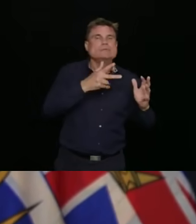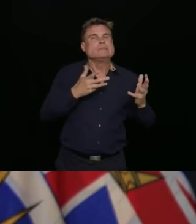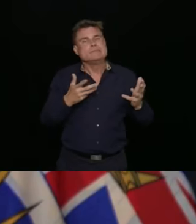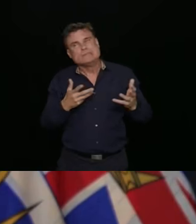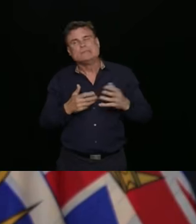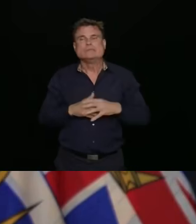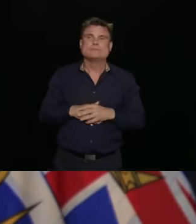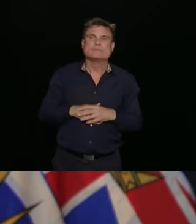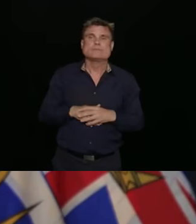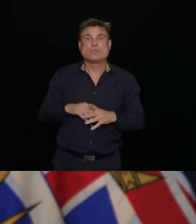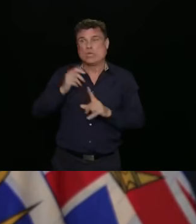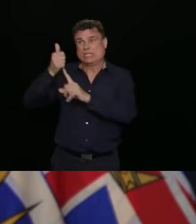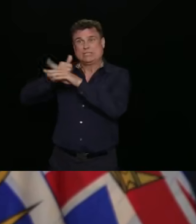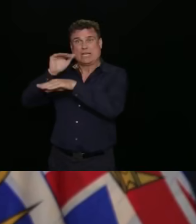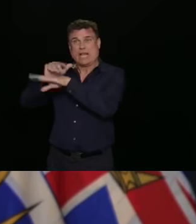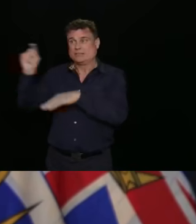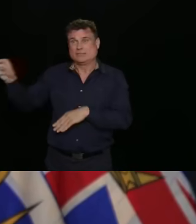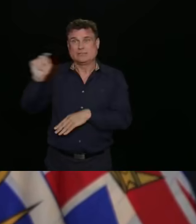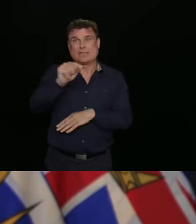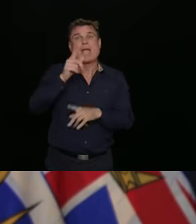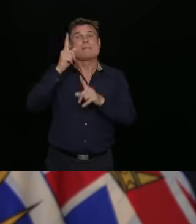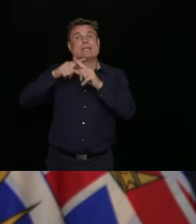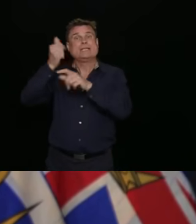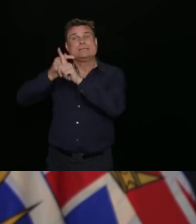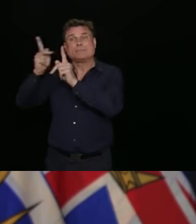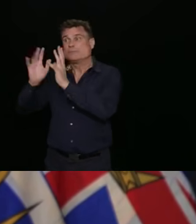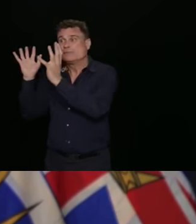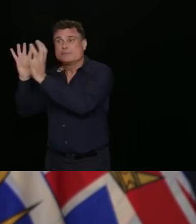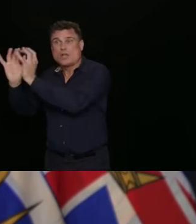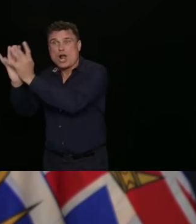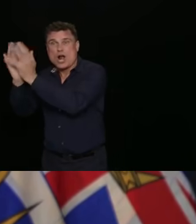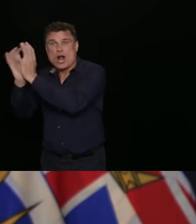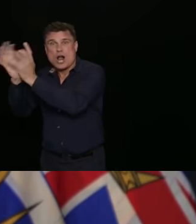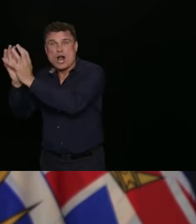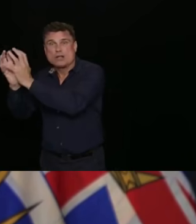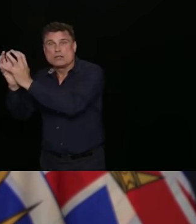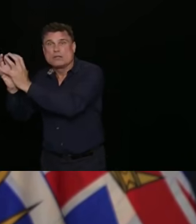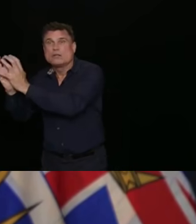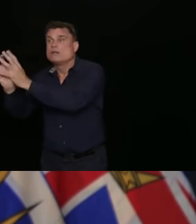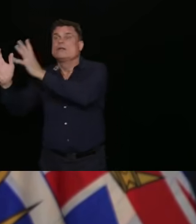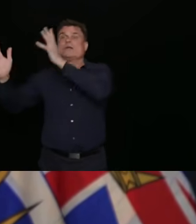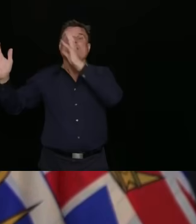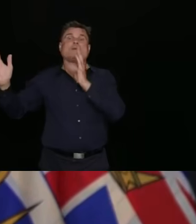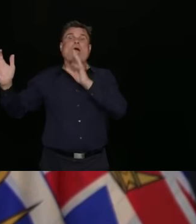We know people are travelling more. We've seen that. We know we're travelling around BC.